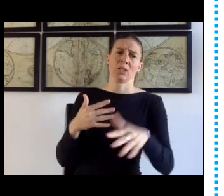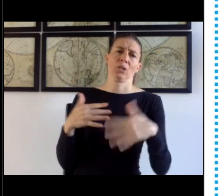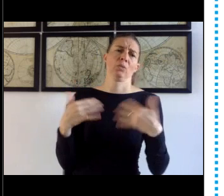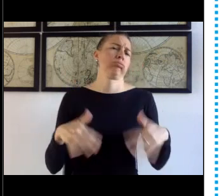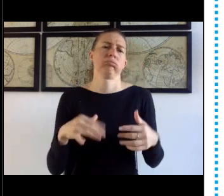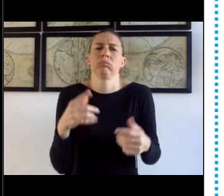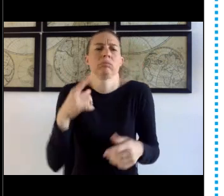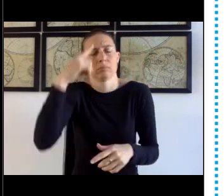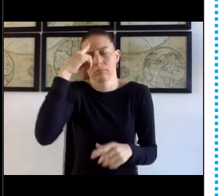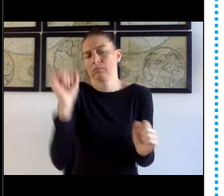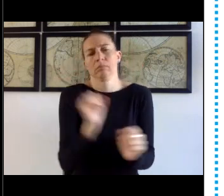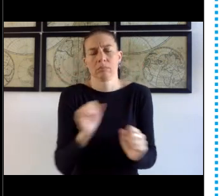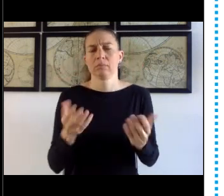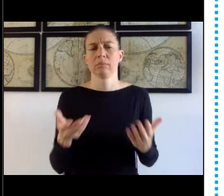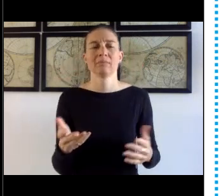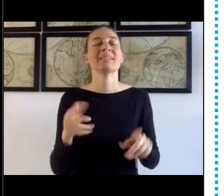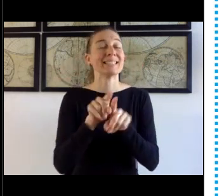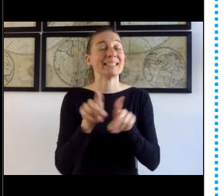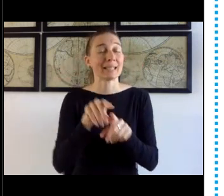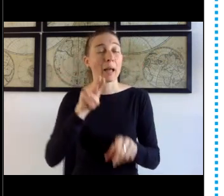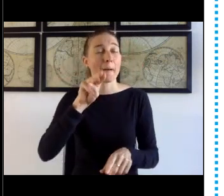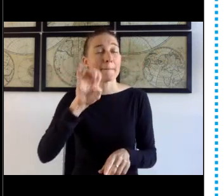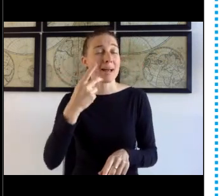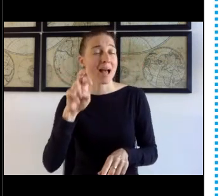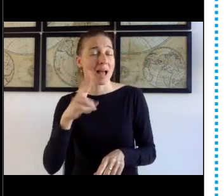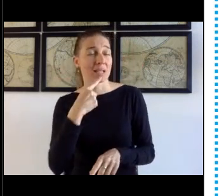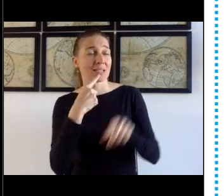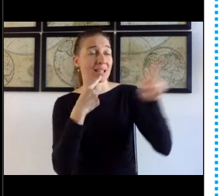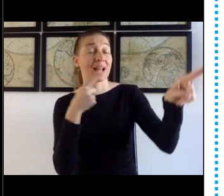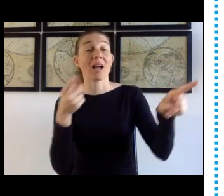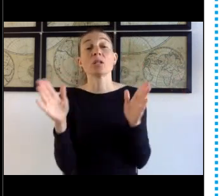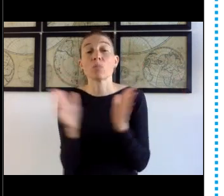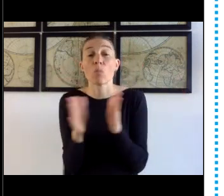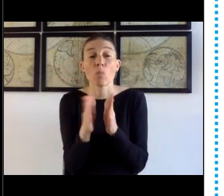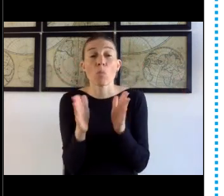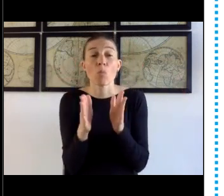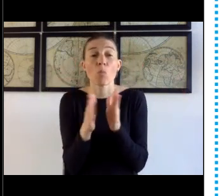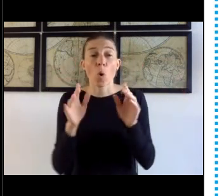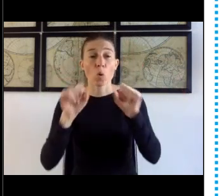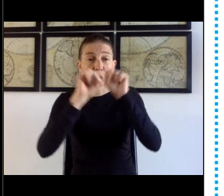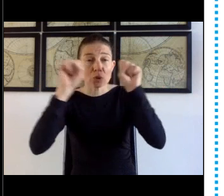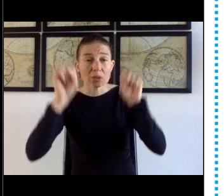but in small stations it isn't possible because there is no staff.